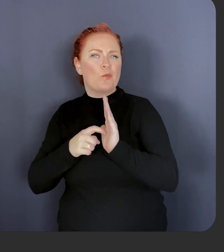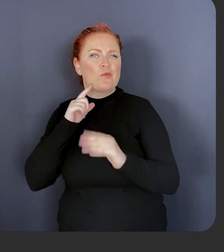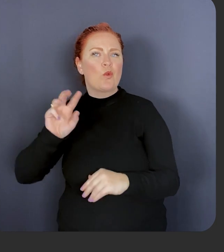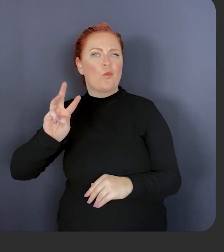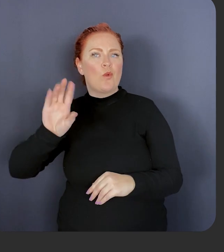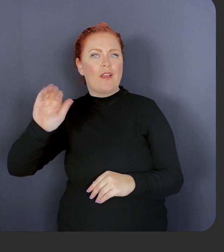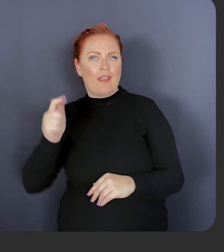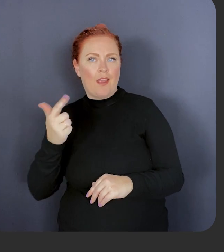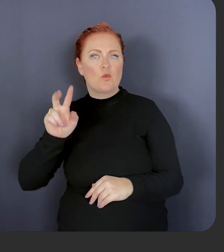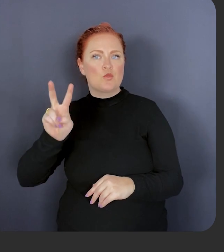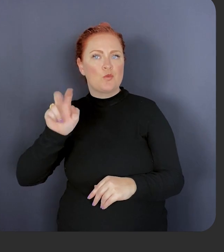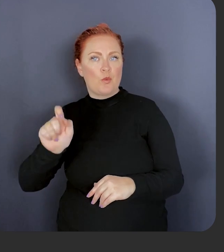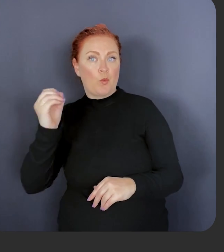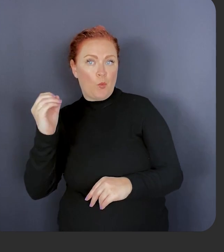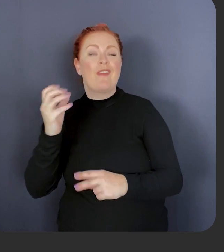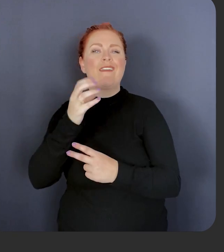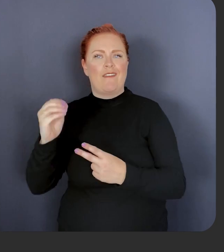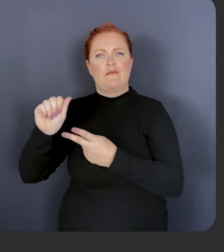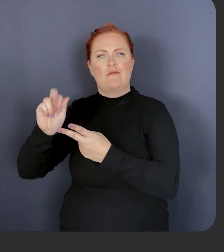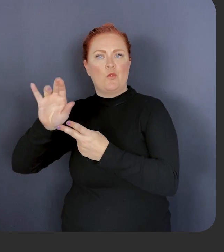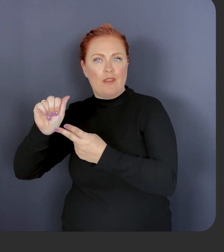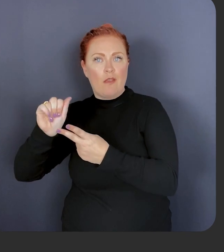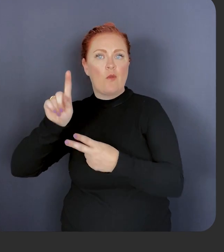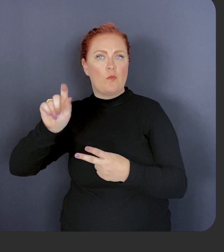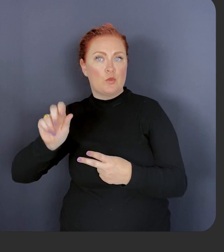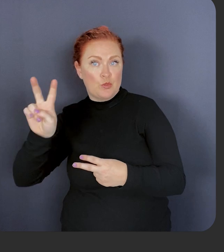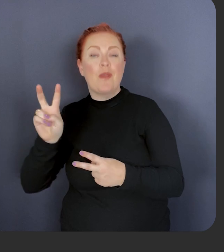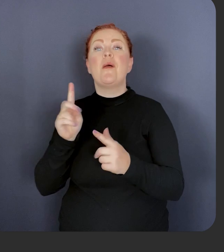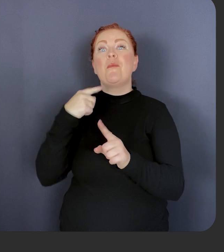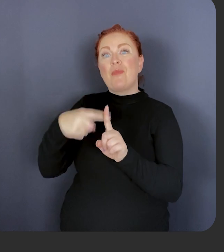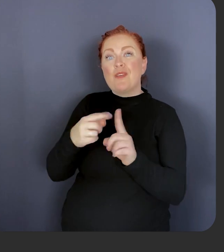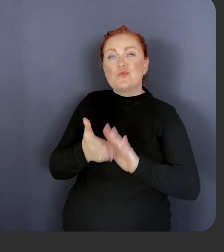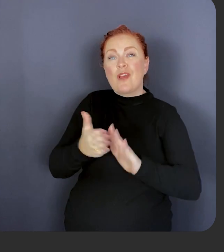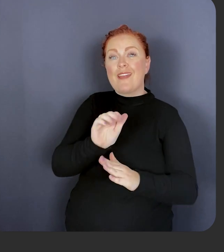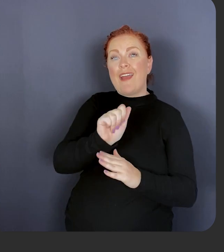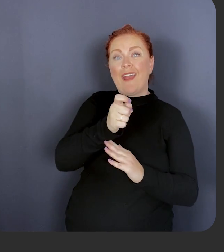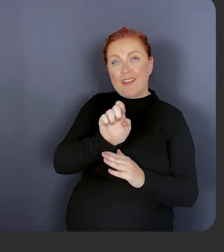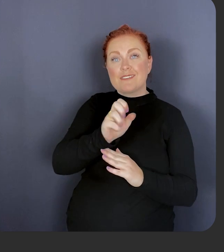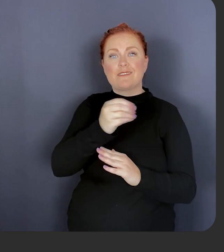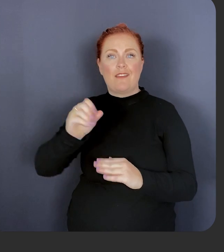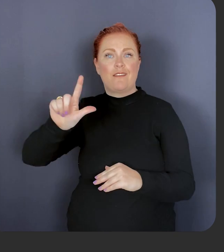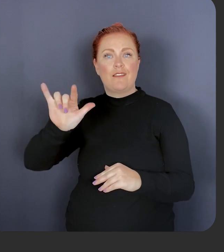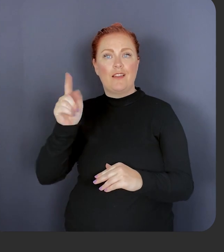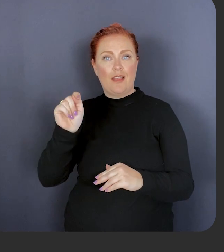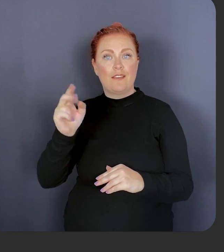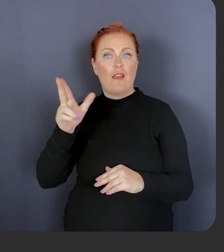2.0, and ARIA 1.2, and pass Axe and Lighthouse accessibility audits.